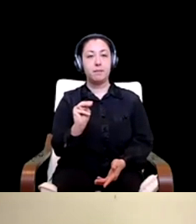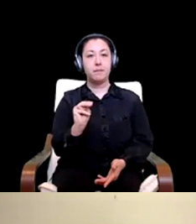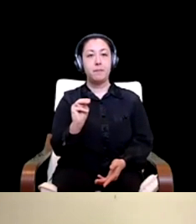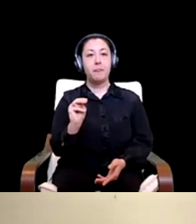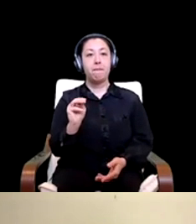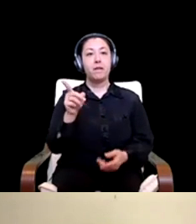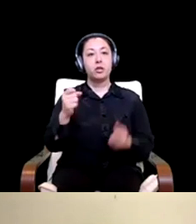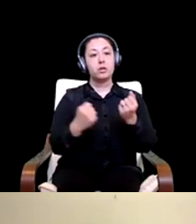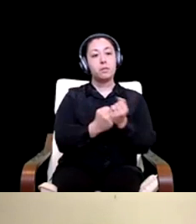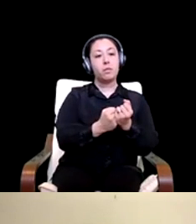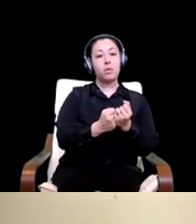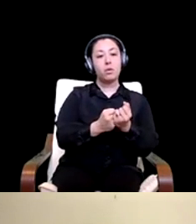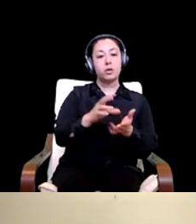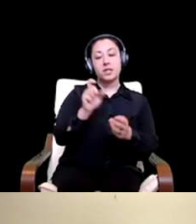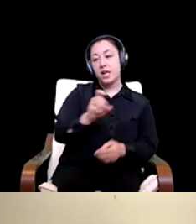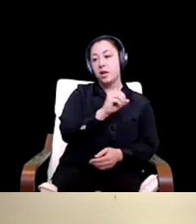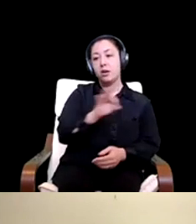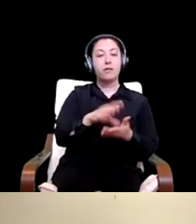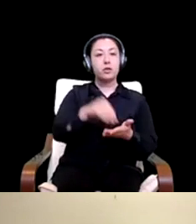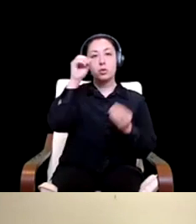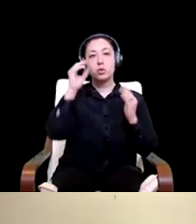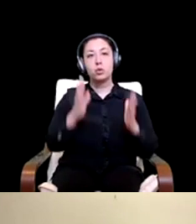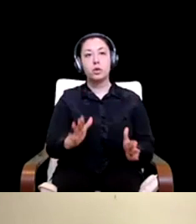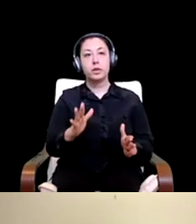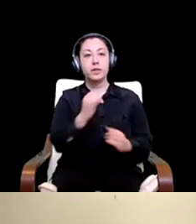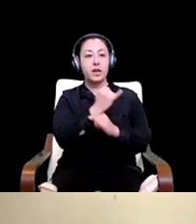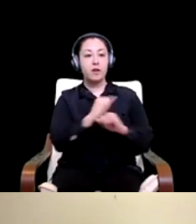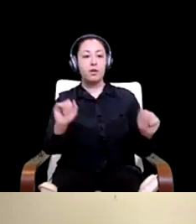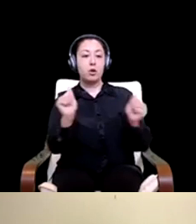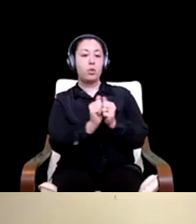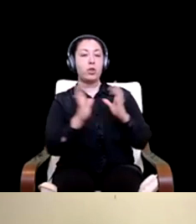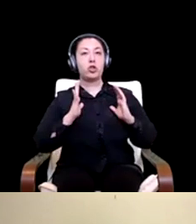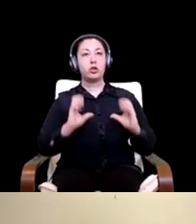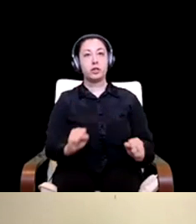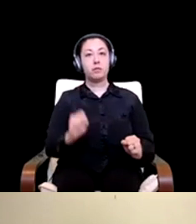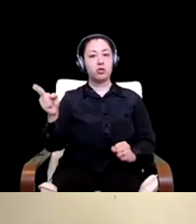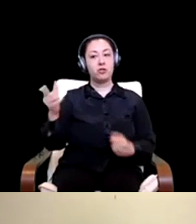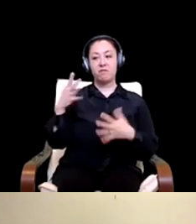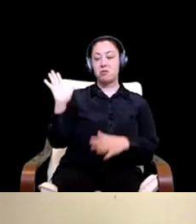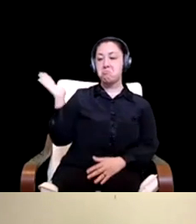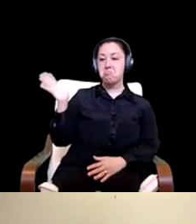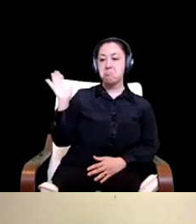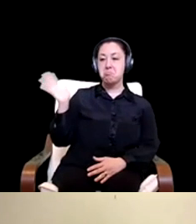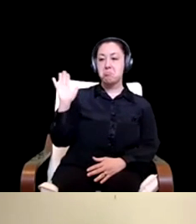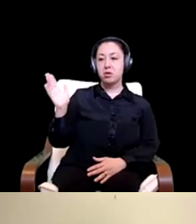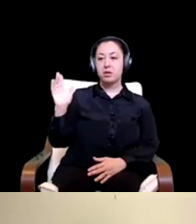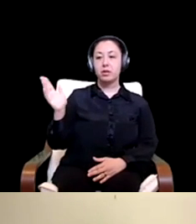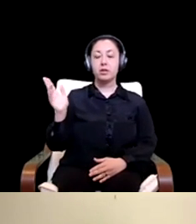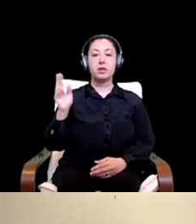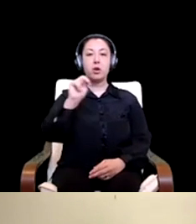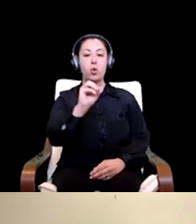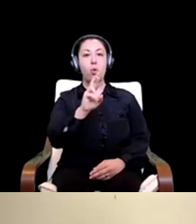with CHARGE syndrome. She has presented in Norway, Germany, Florida, Texas and Cincinnati.